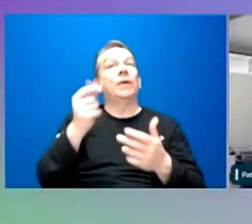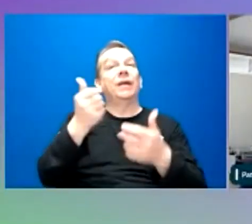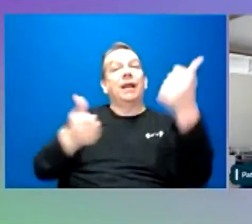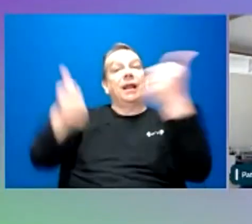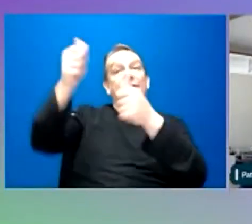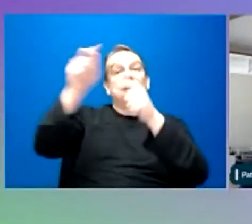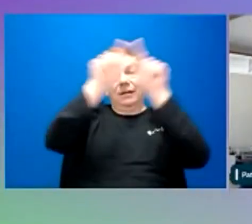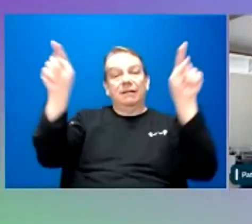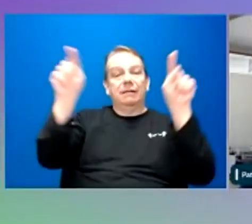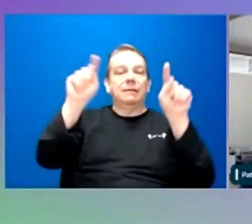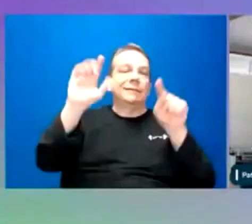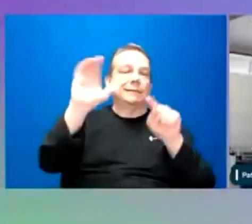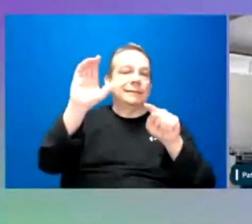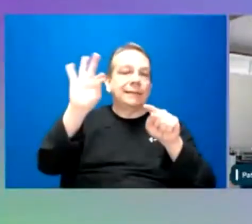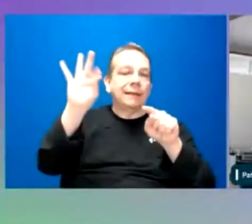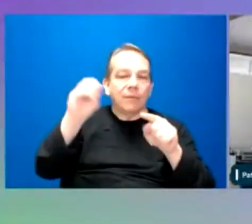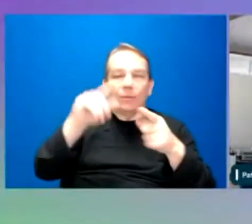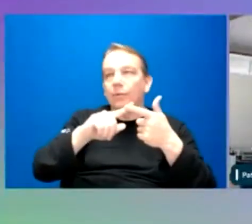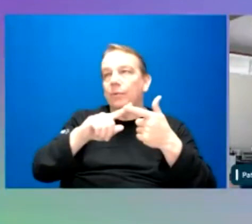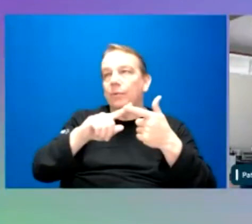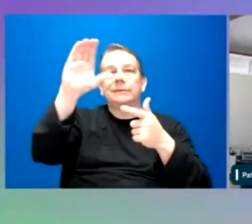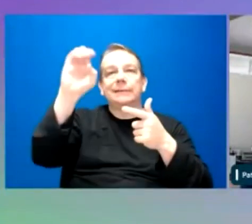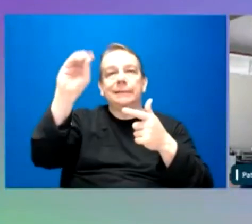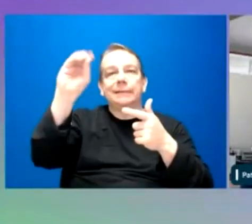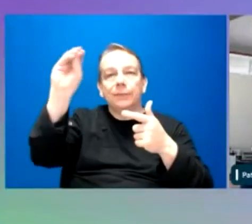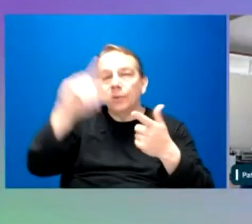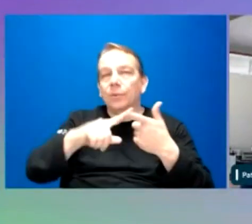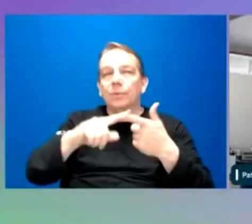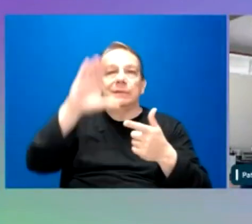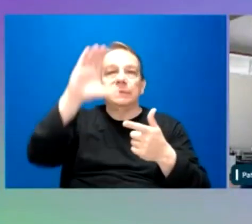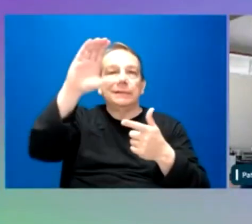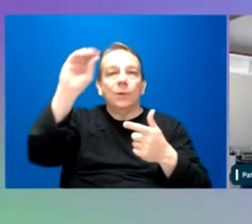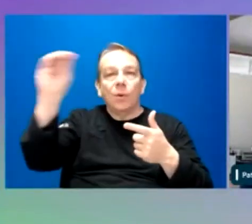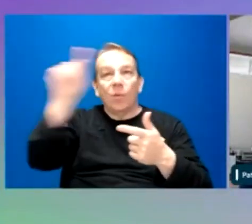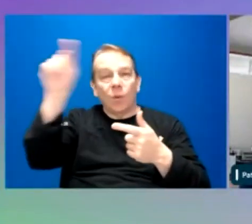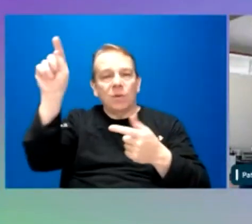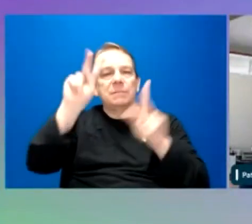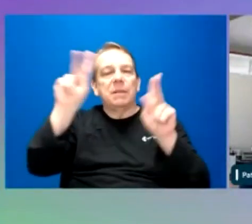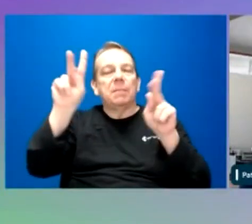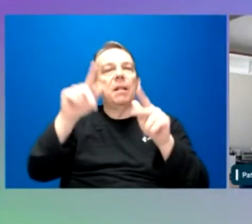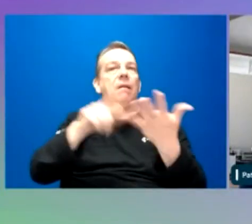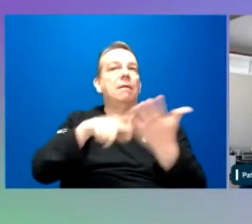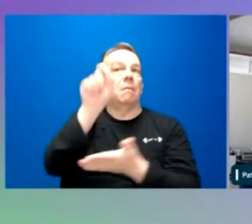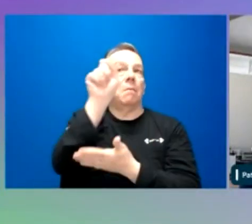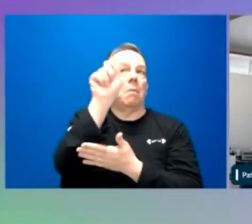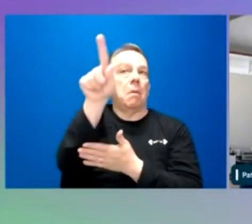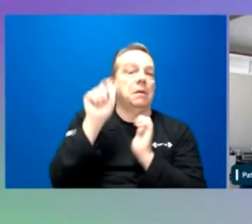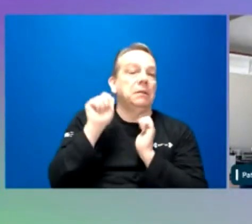may hopefully you still have events, maybe you're not in the